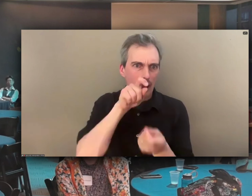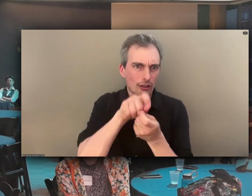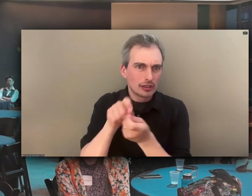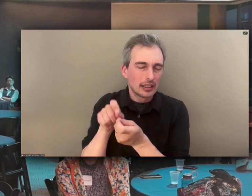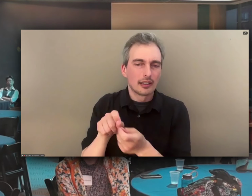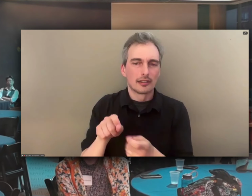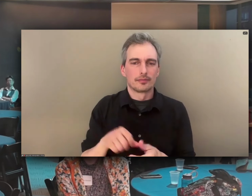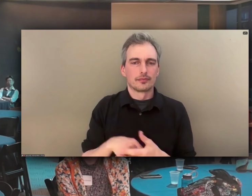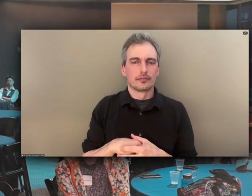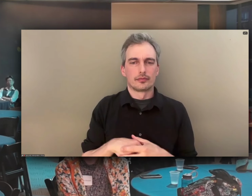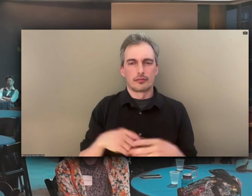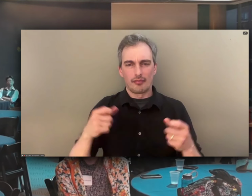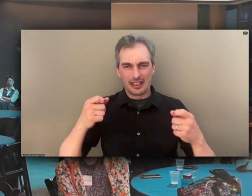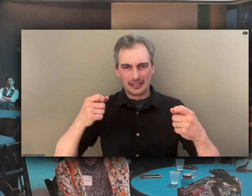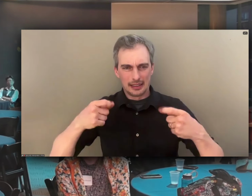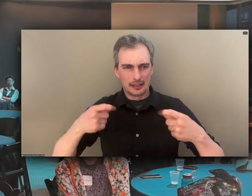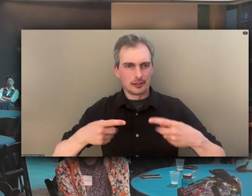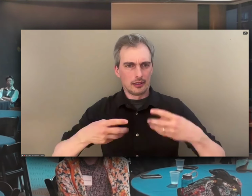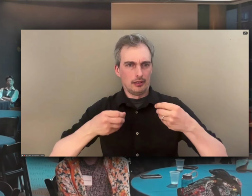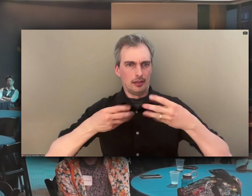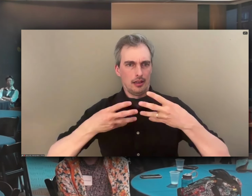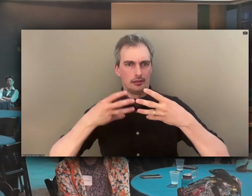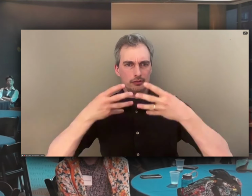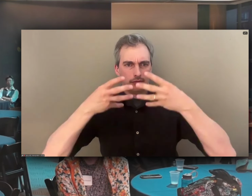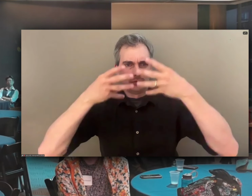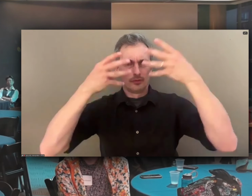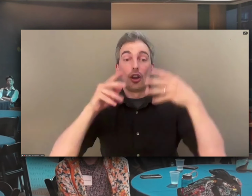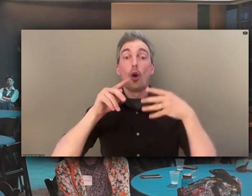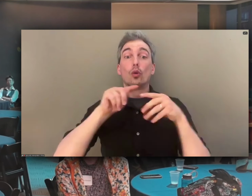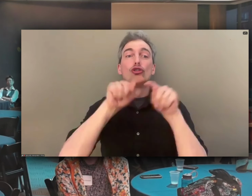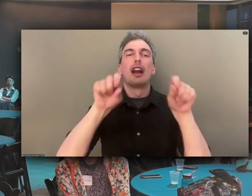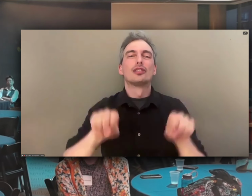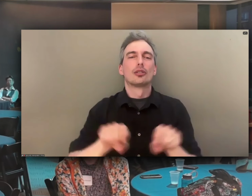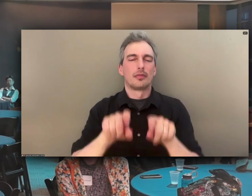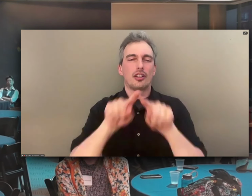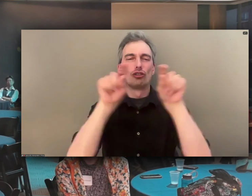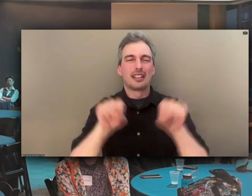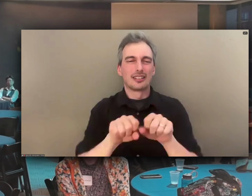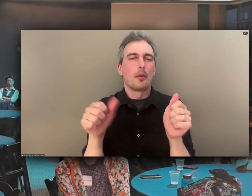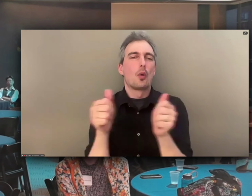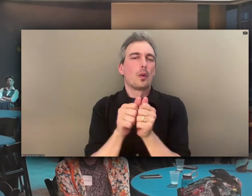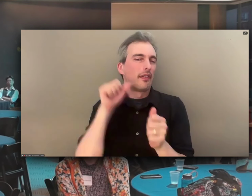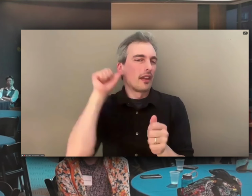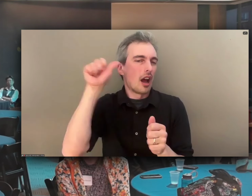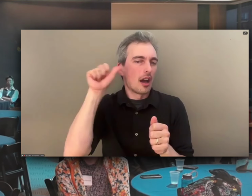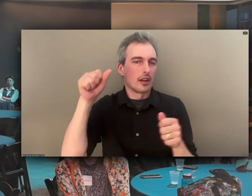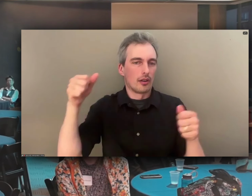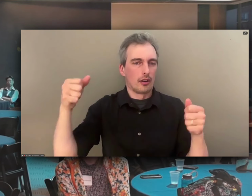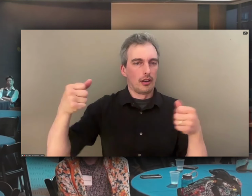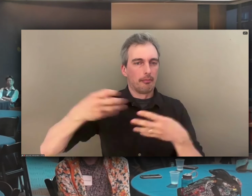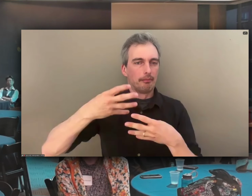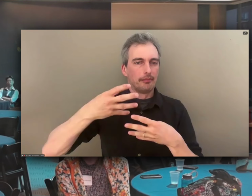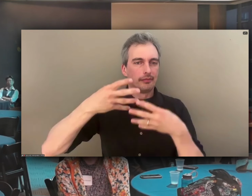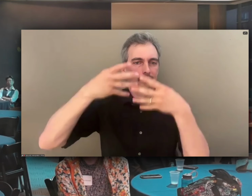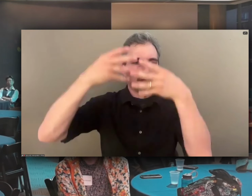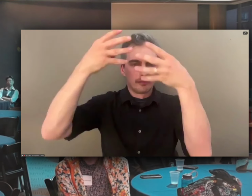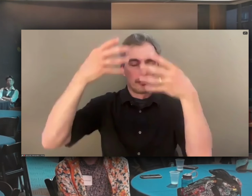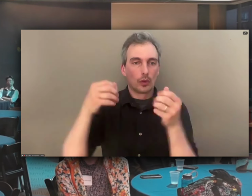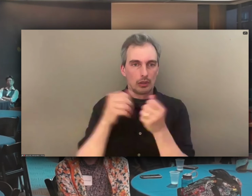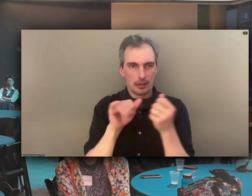So for some of your use cases, that would be incredibly invaluable, because otherwise, you wouldn't be able to edit the dialogue naturally. Right?